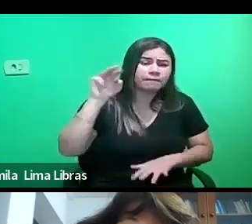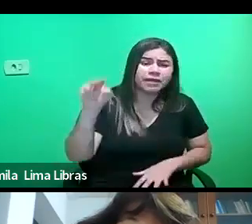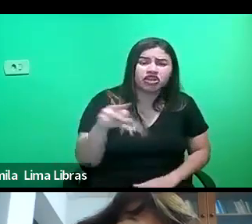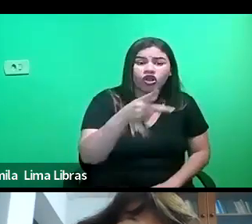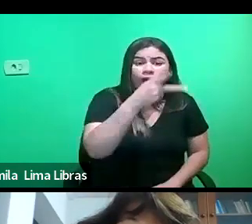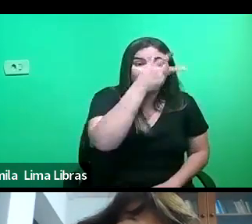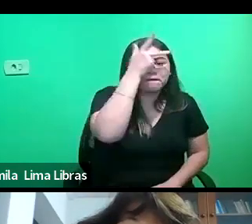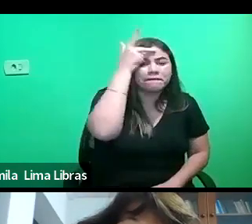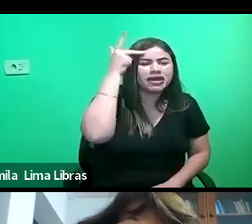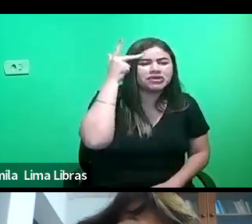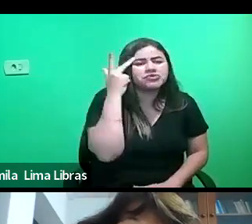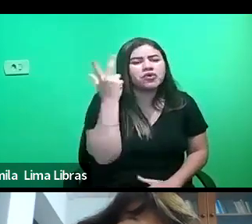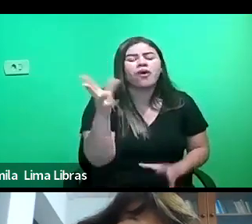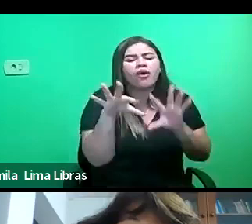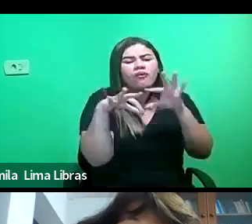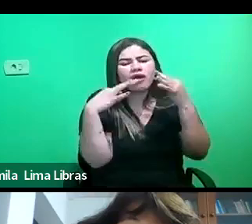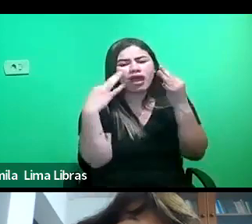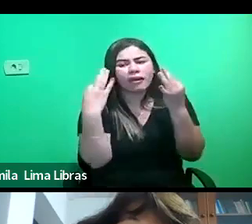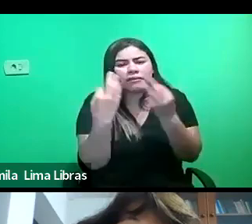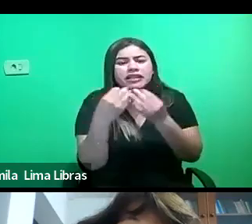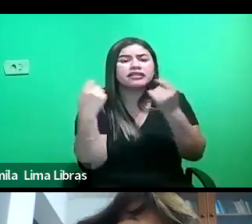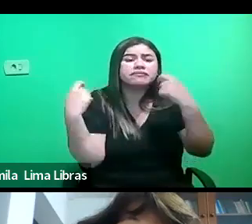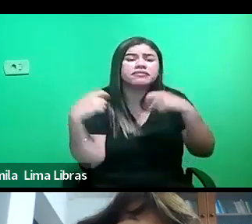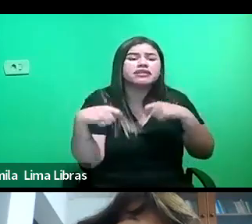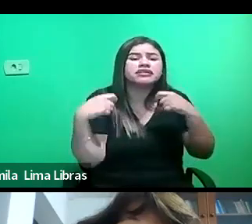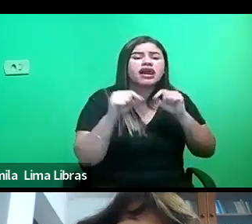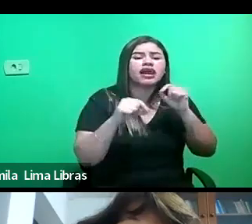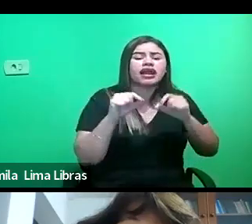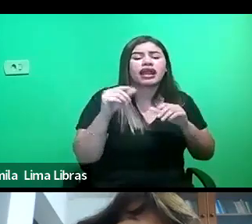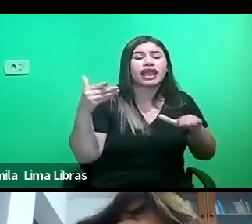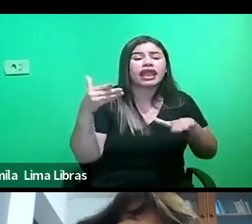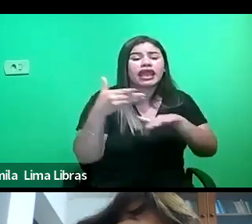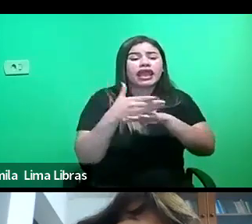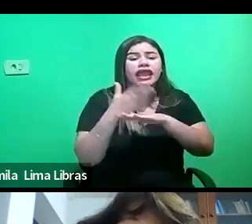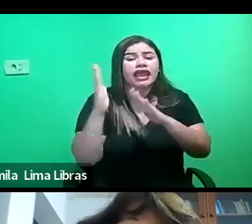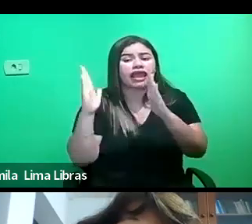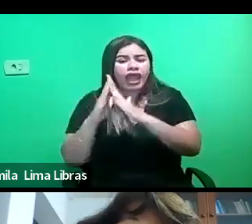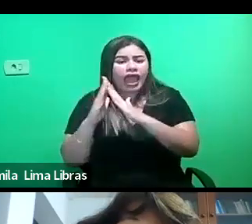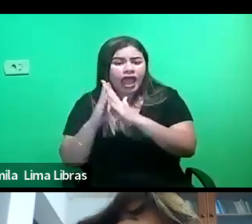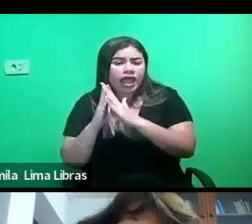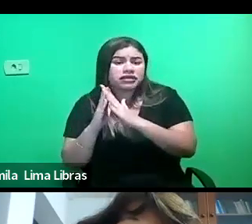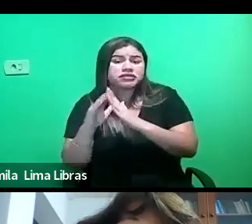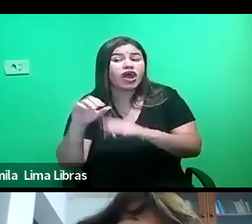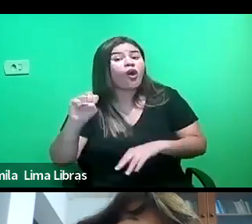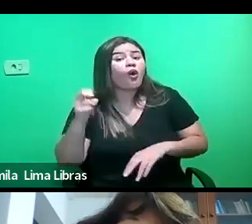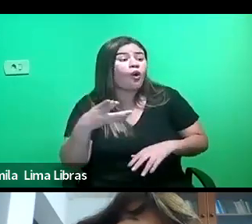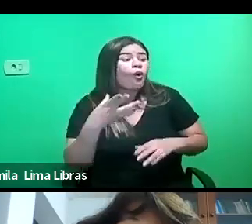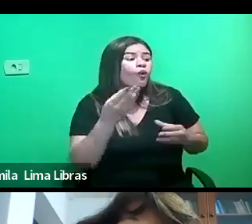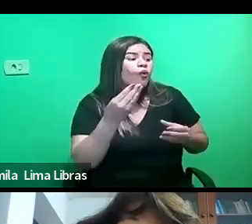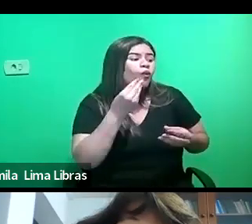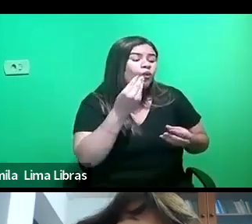have to choose between teaching their homes and feeding their children